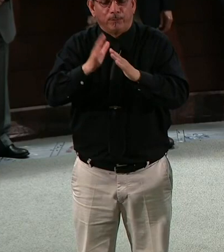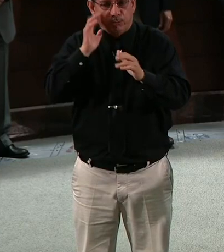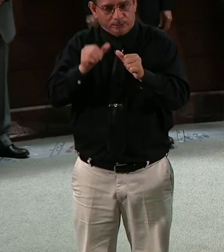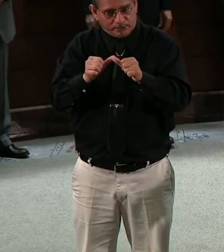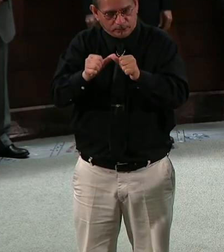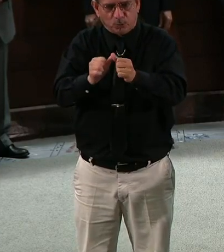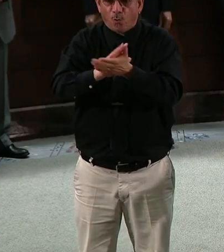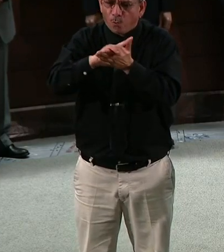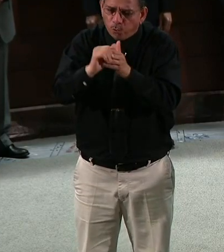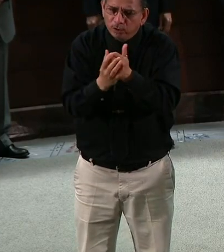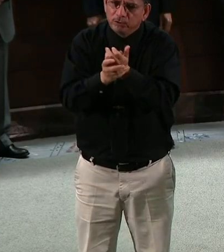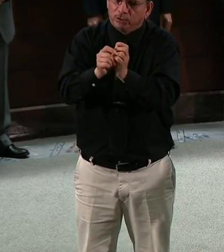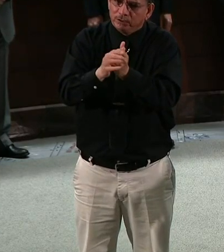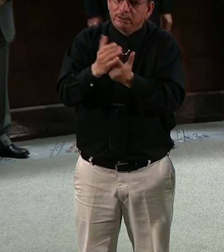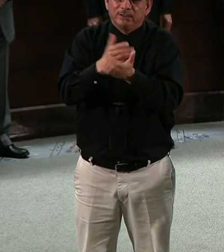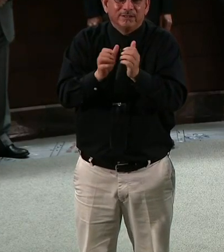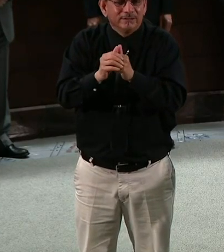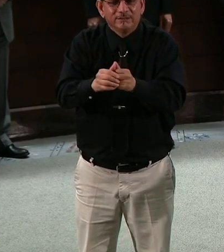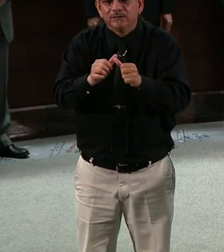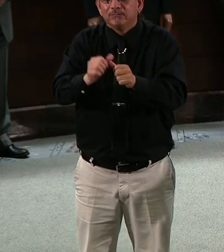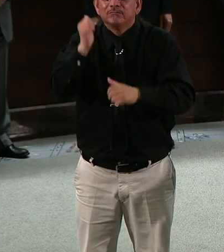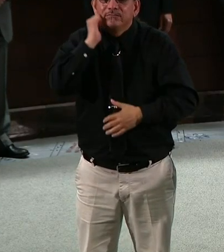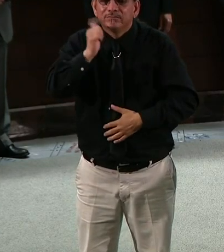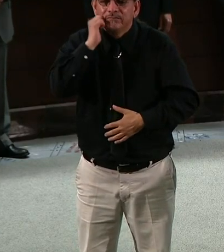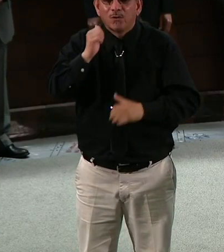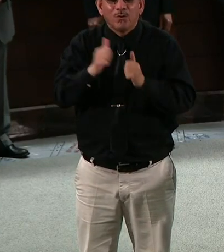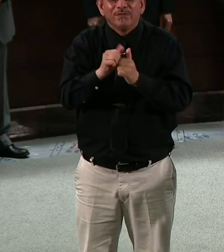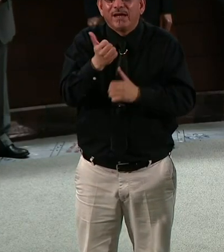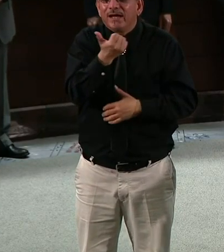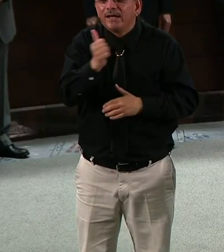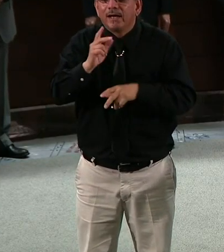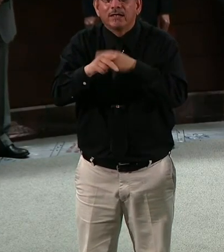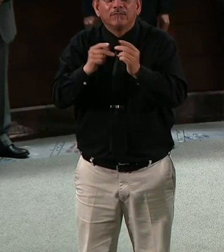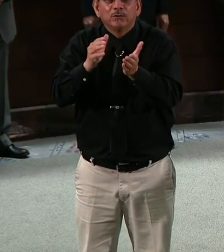IMPORTANT IN OUR COMMUNITY